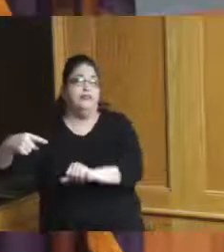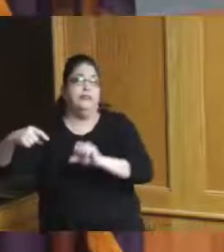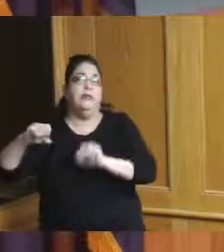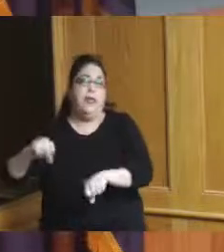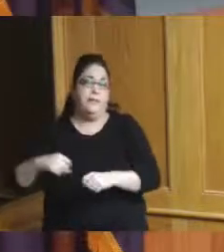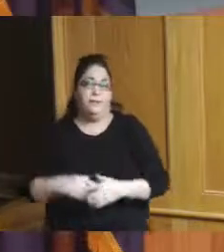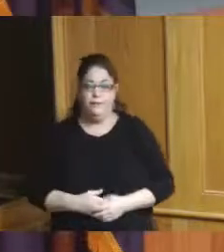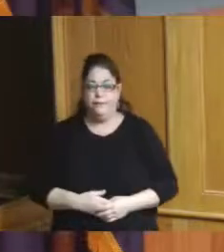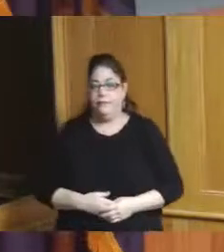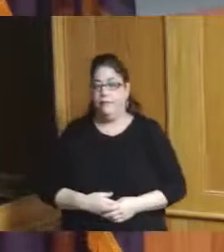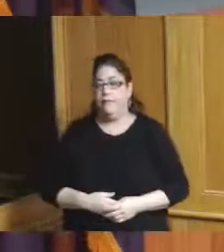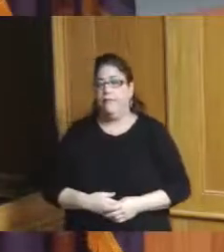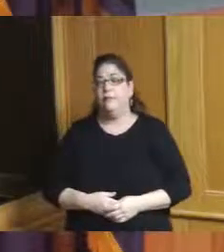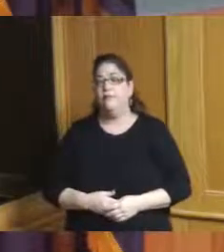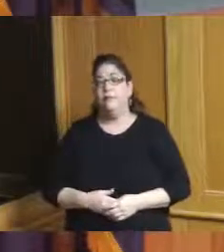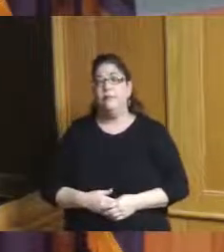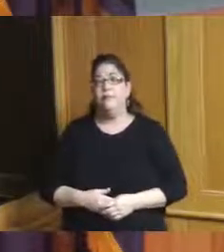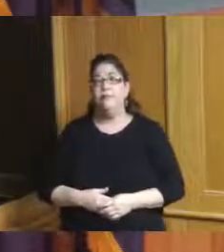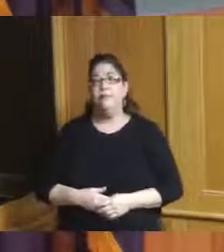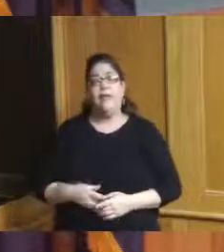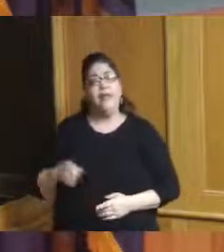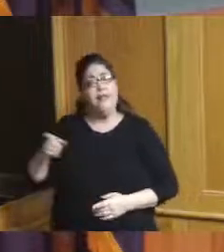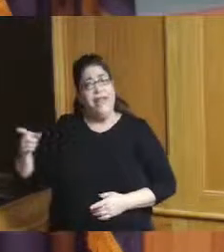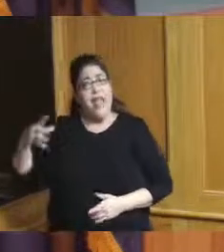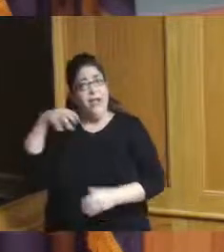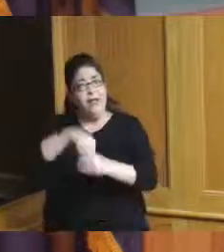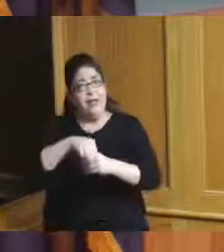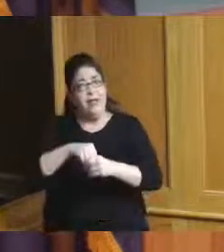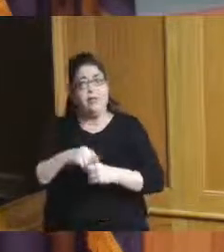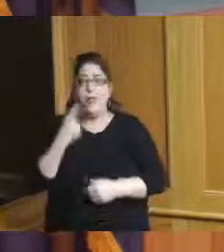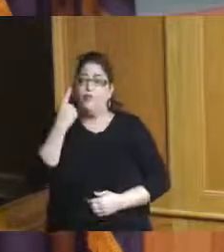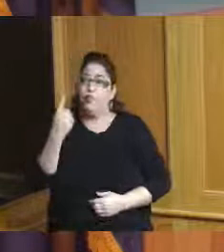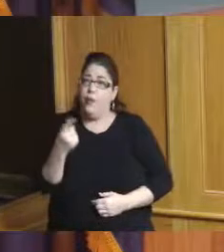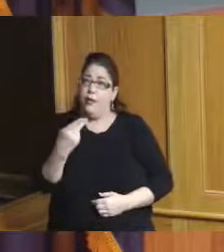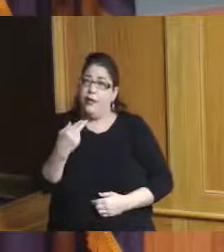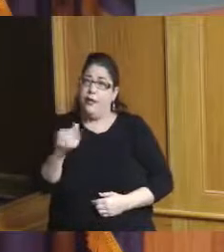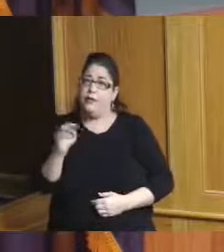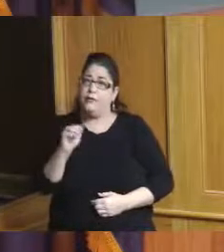the city of Cincinnati is in Hamilton County it's one Hamilton County so when we look at